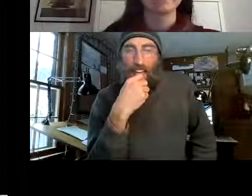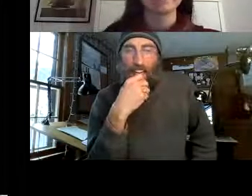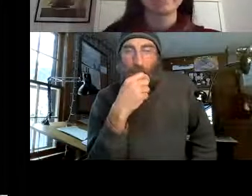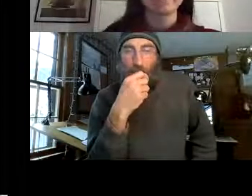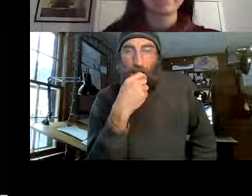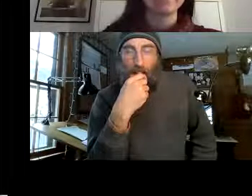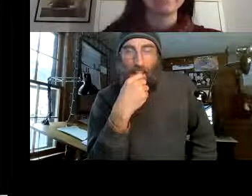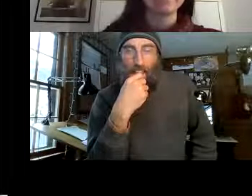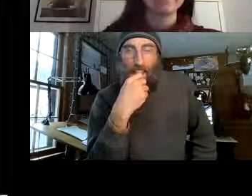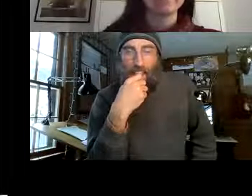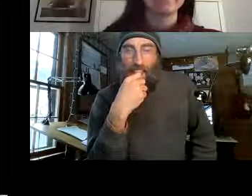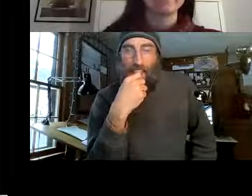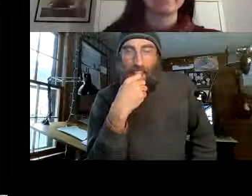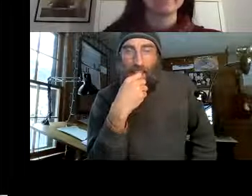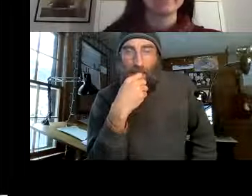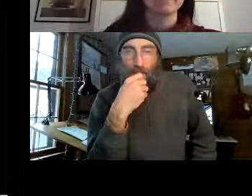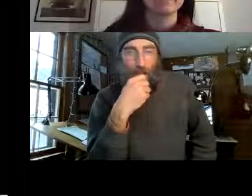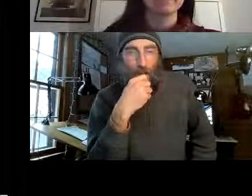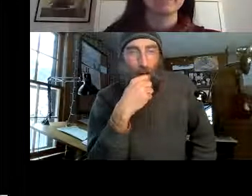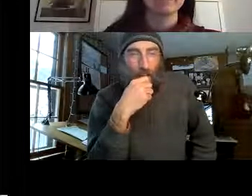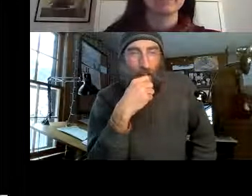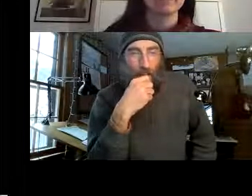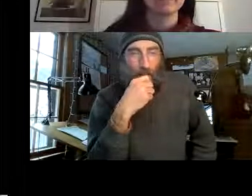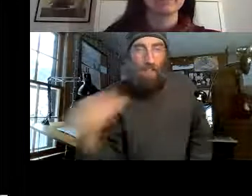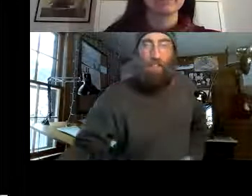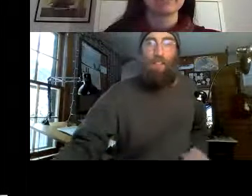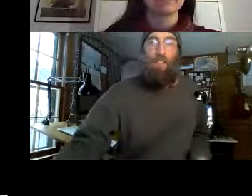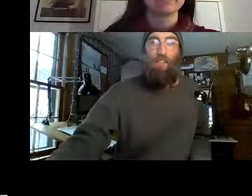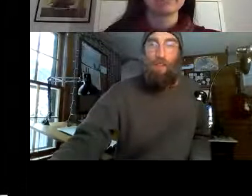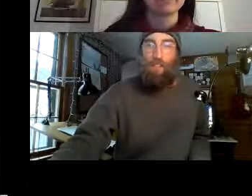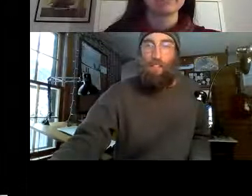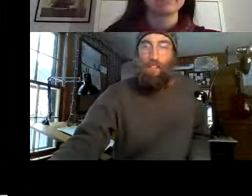get any respect? In 1862 where, do you go? Of course, he's